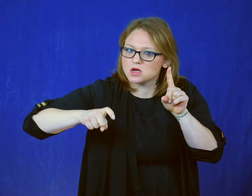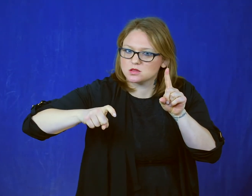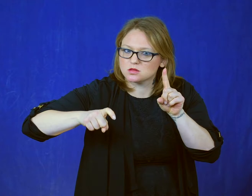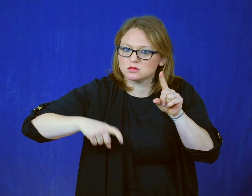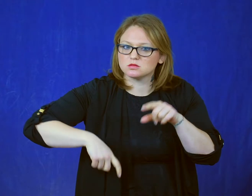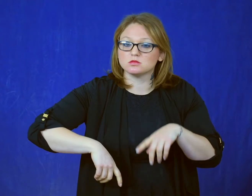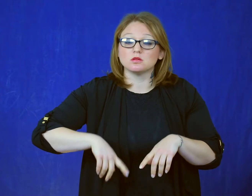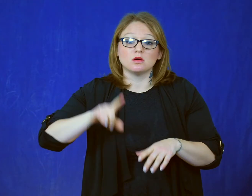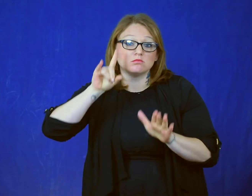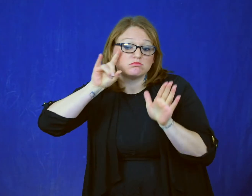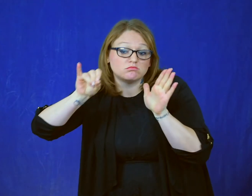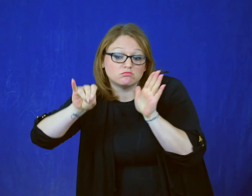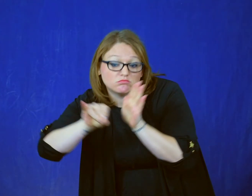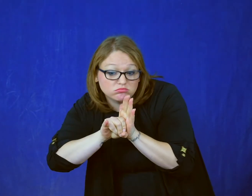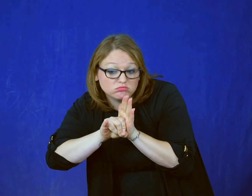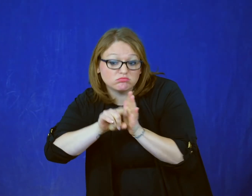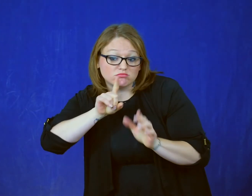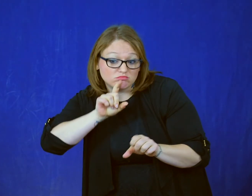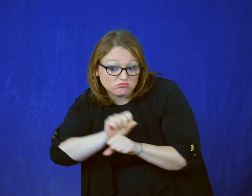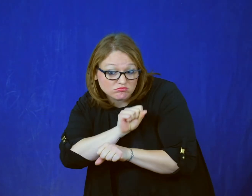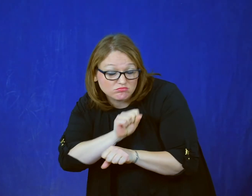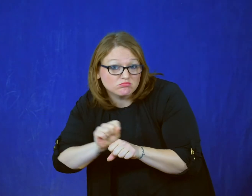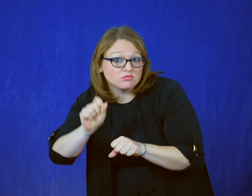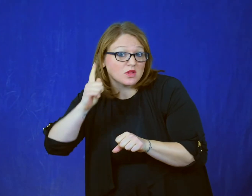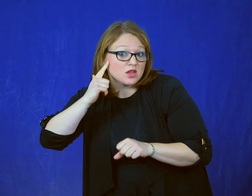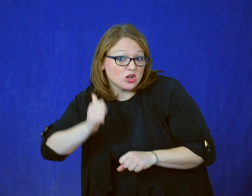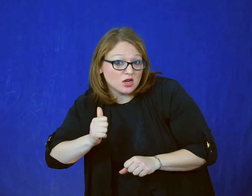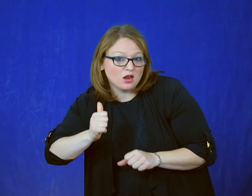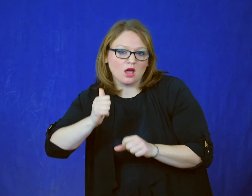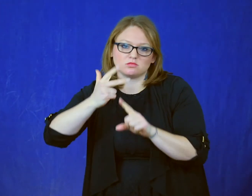confirmation of hearing loss by three months, and